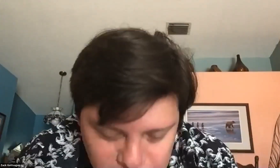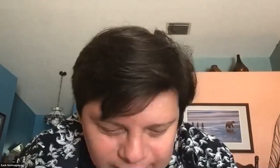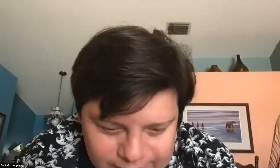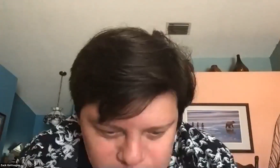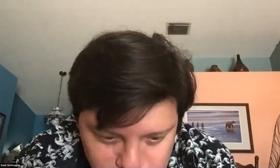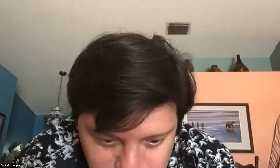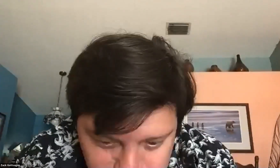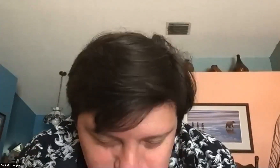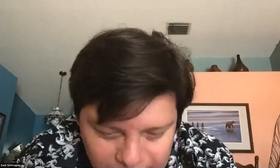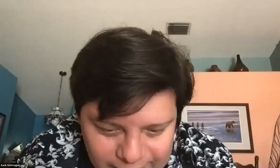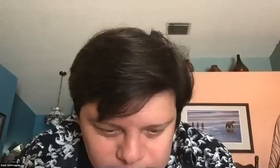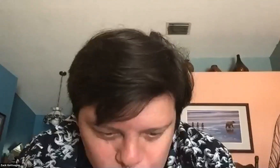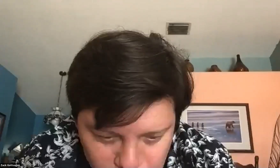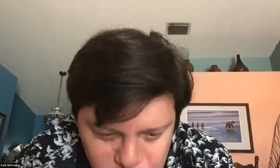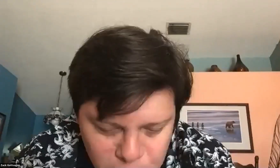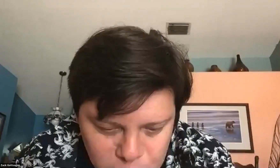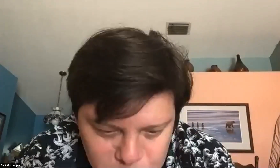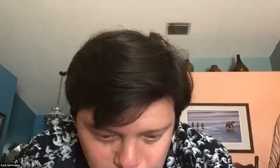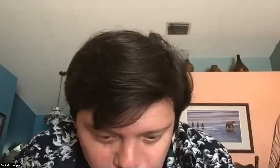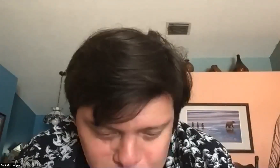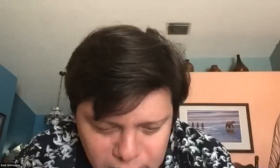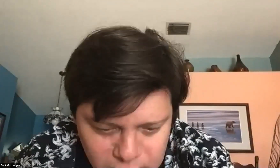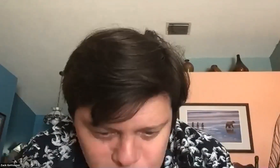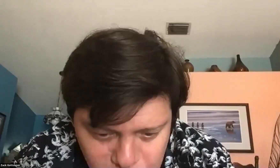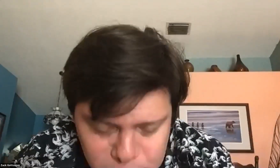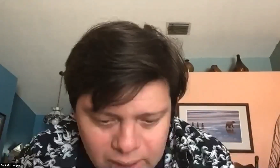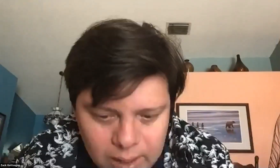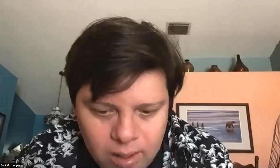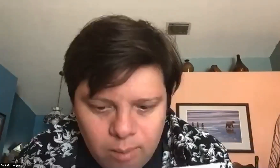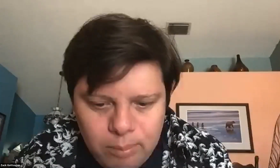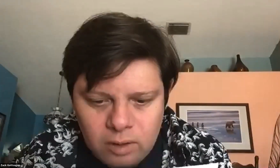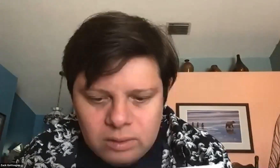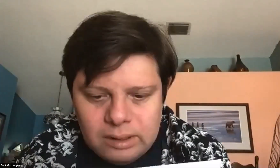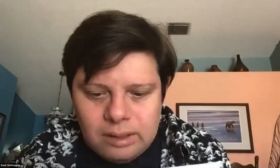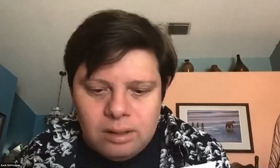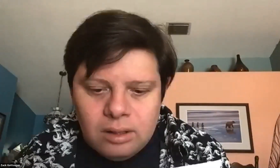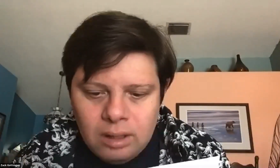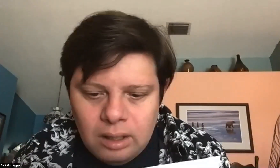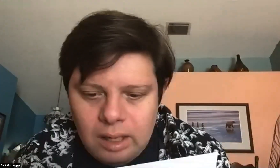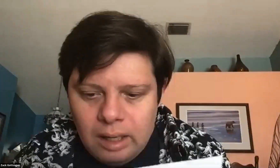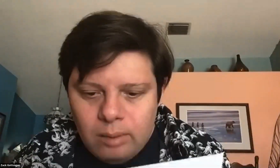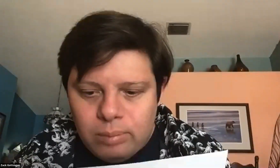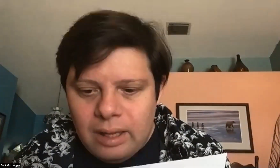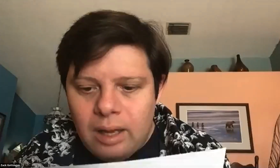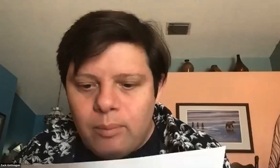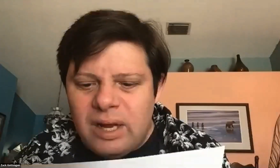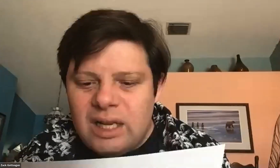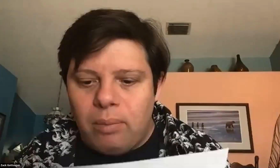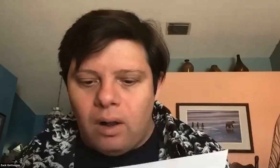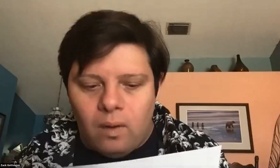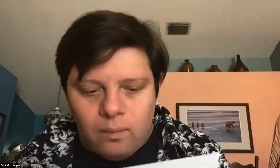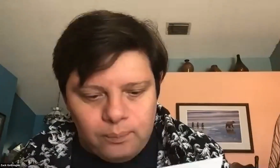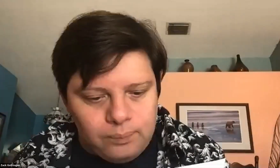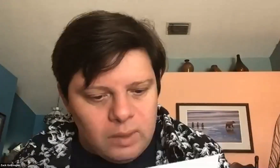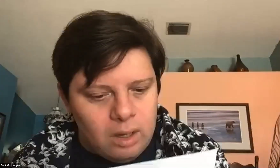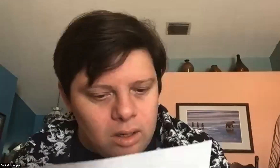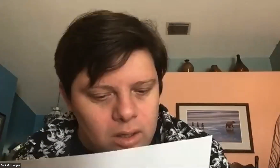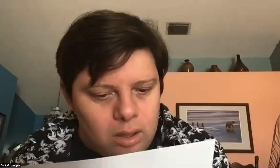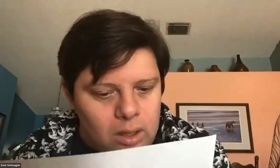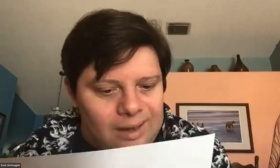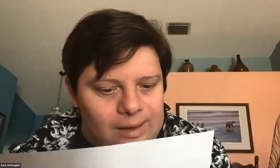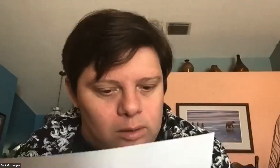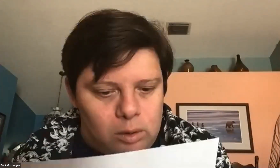with